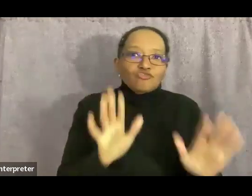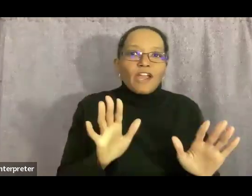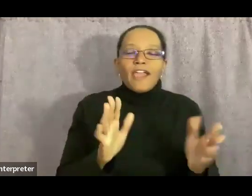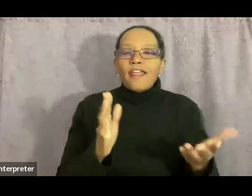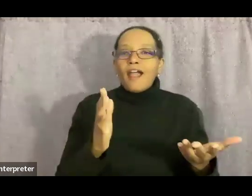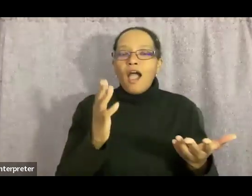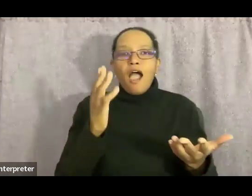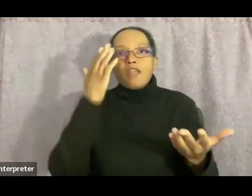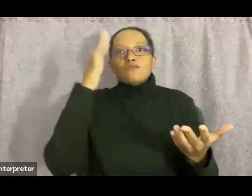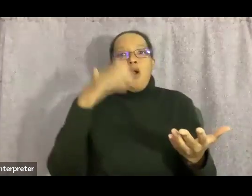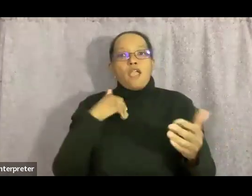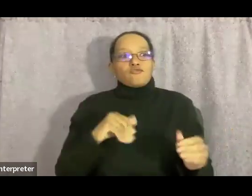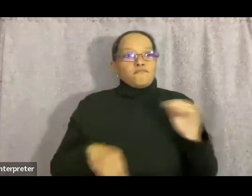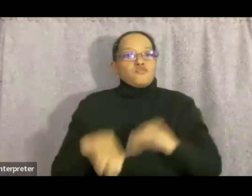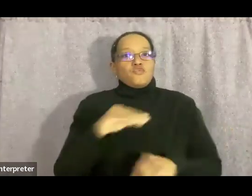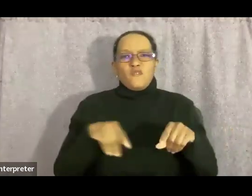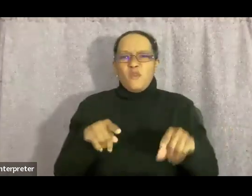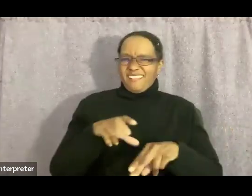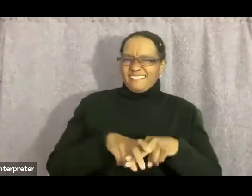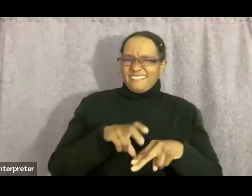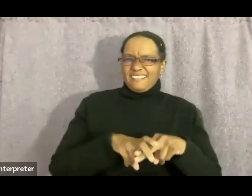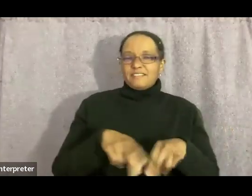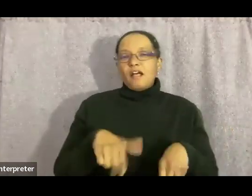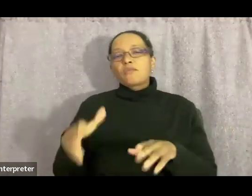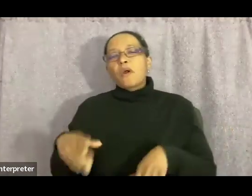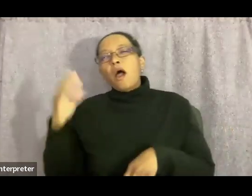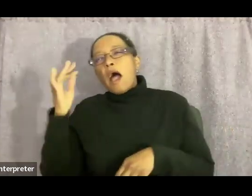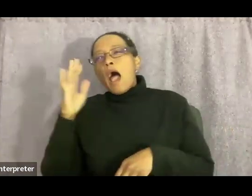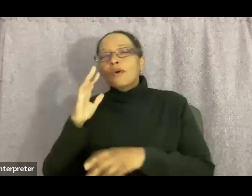Thinking of going out to get a resistance band later today, smiley face.